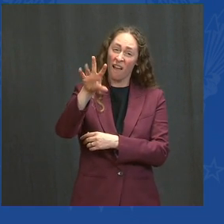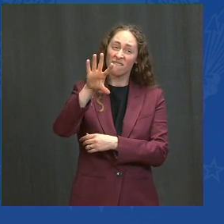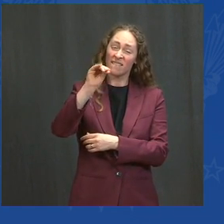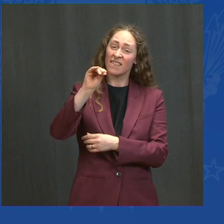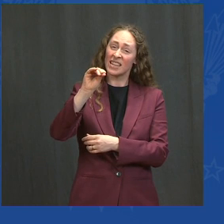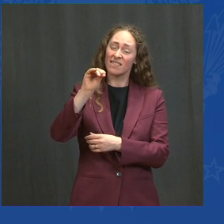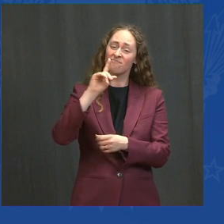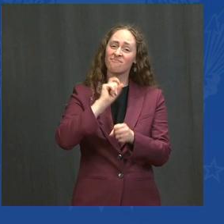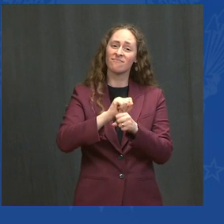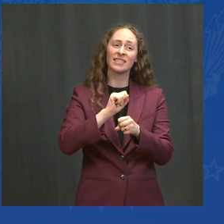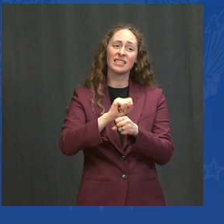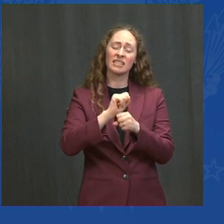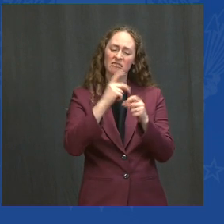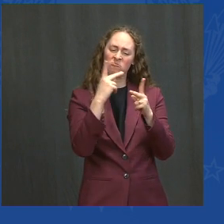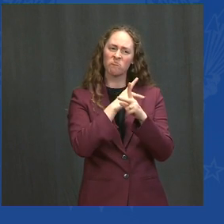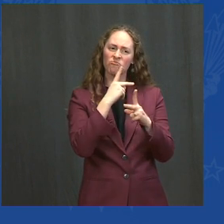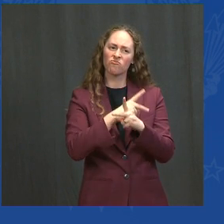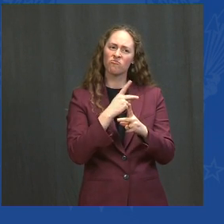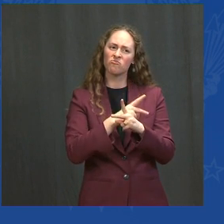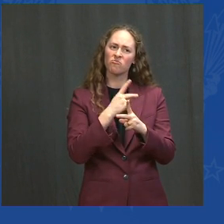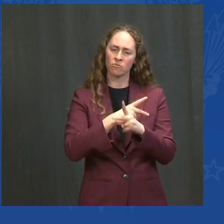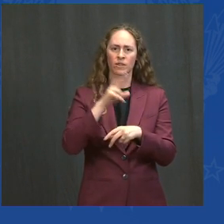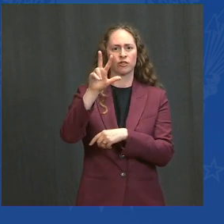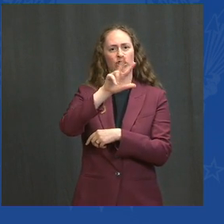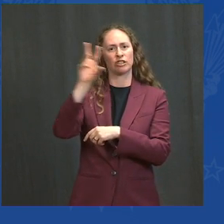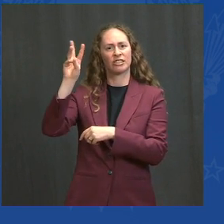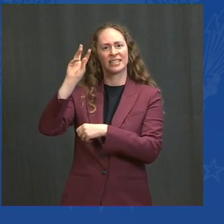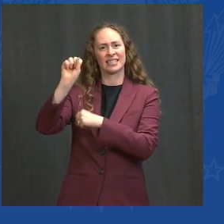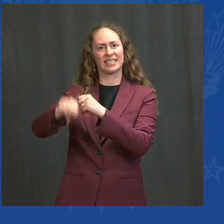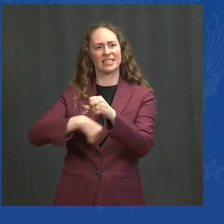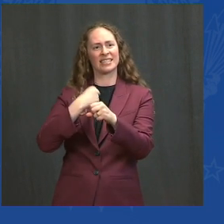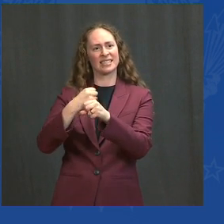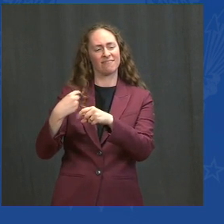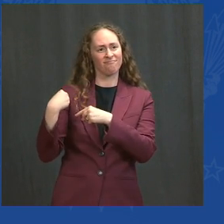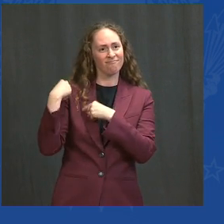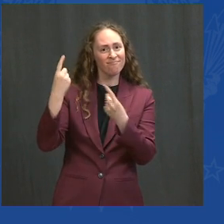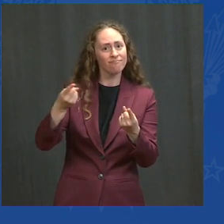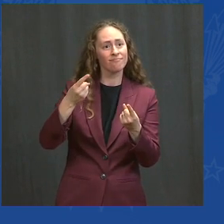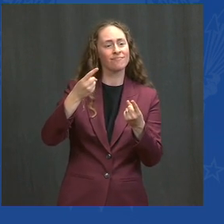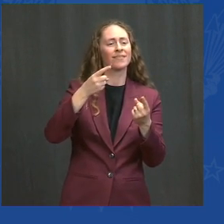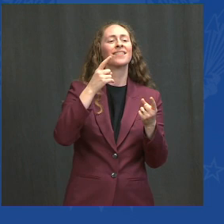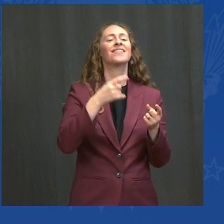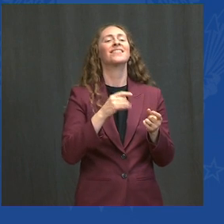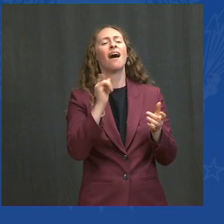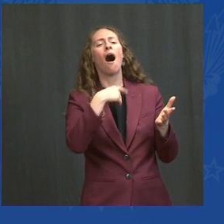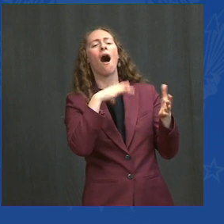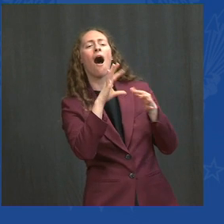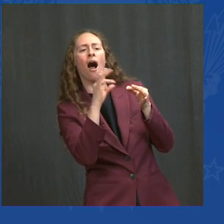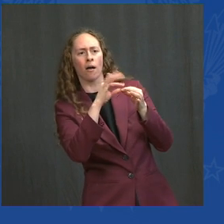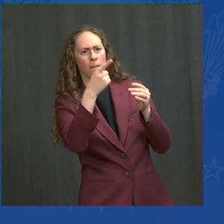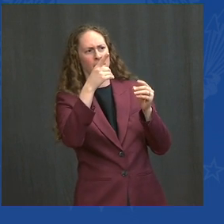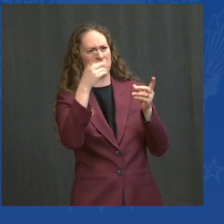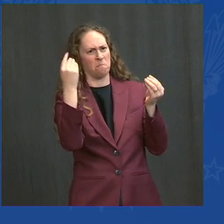36 years, then as Vice President. Joey, you traveled more on Amtrak."